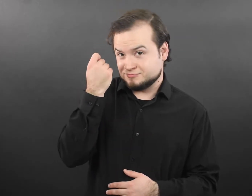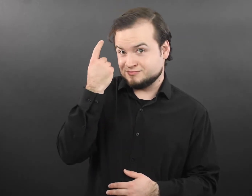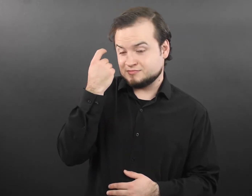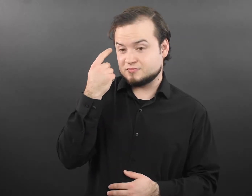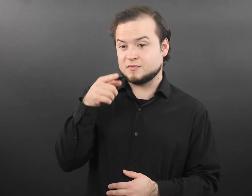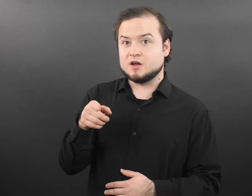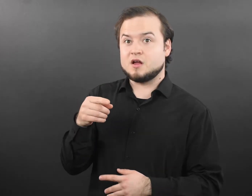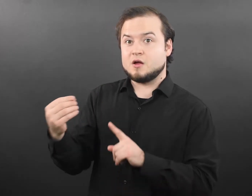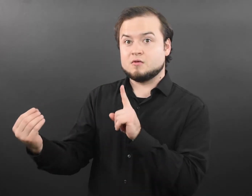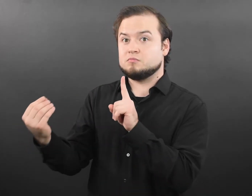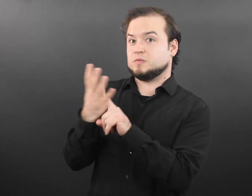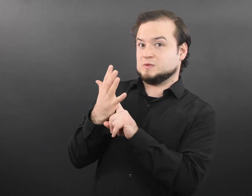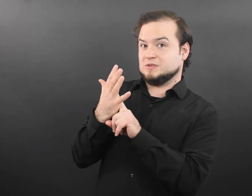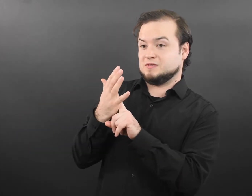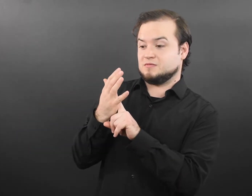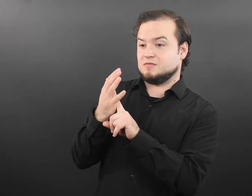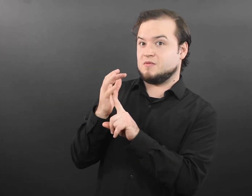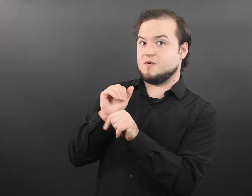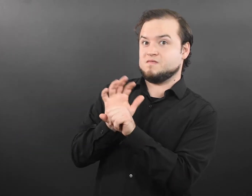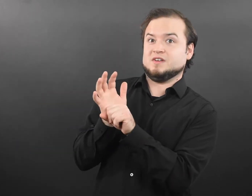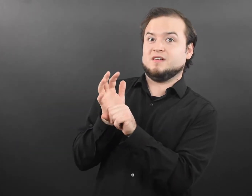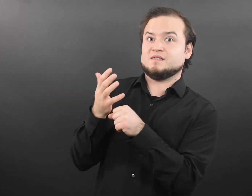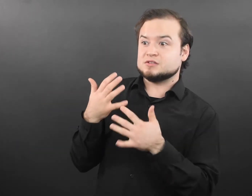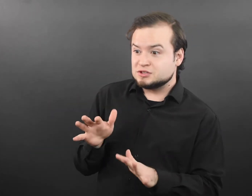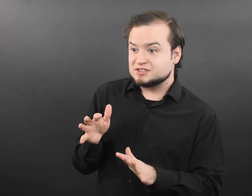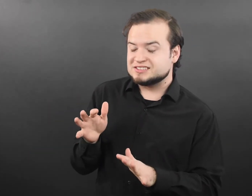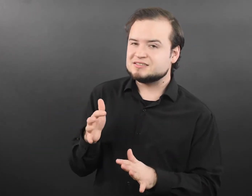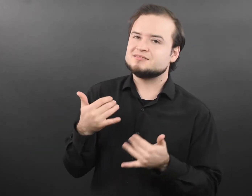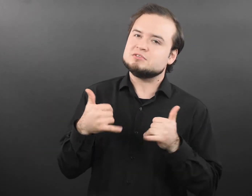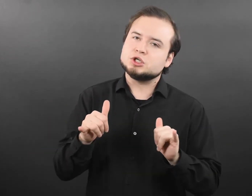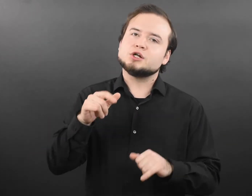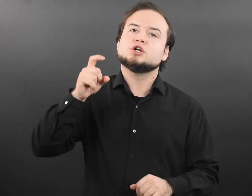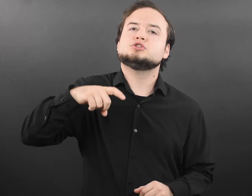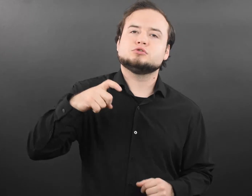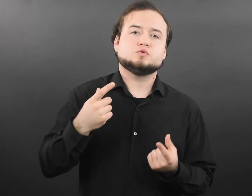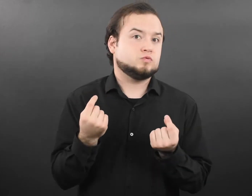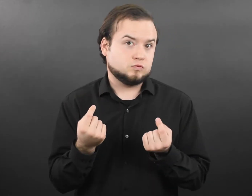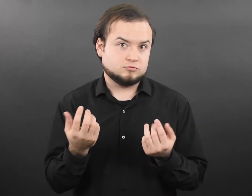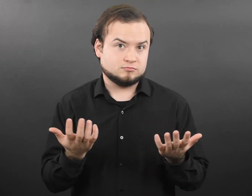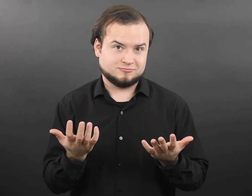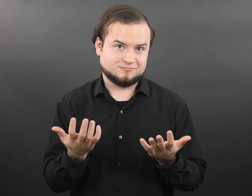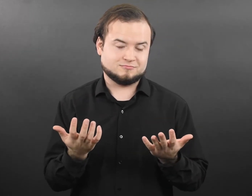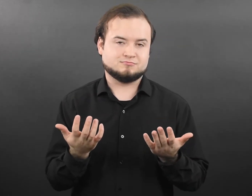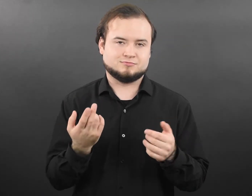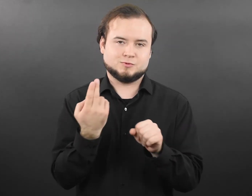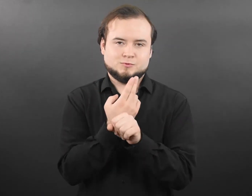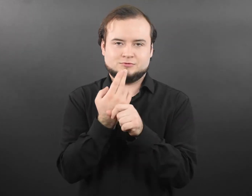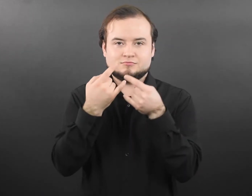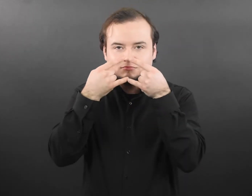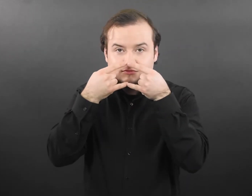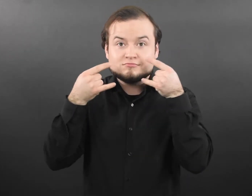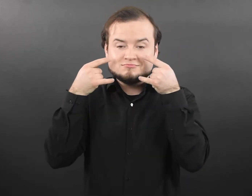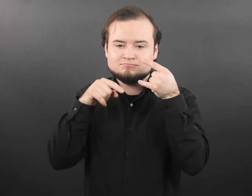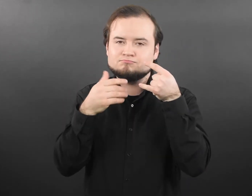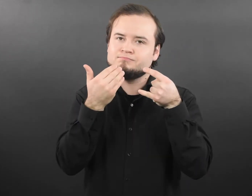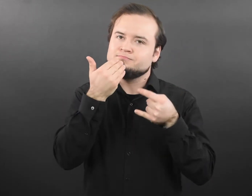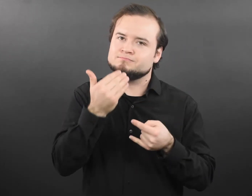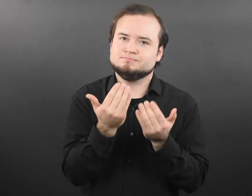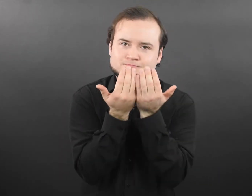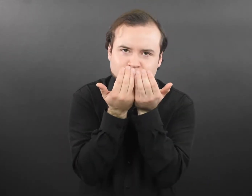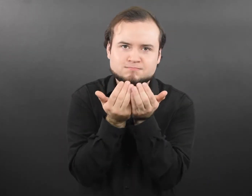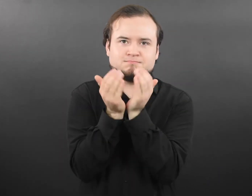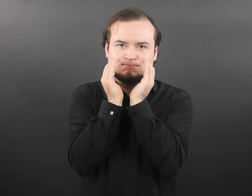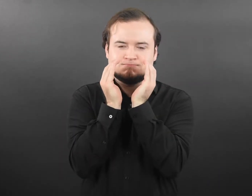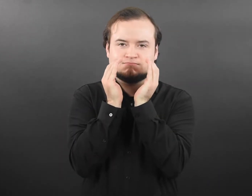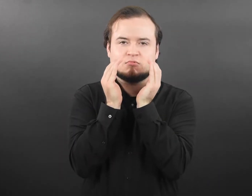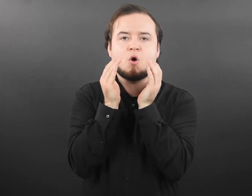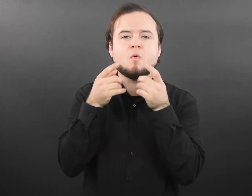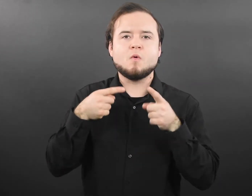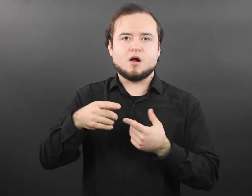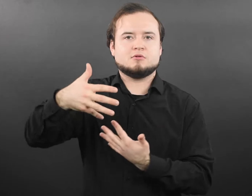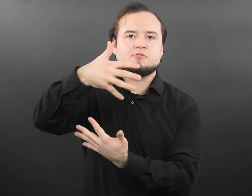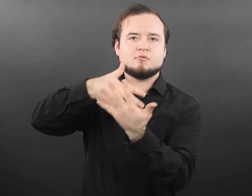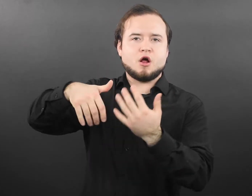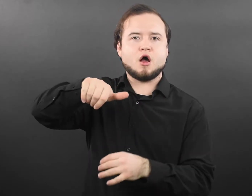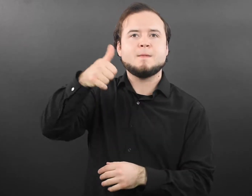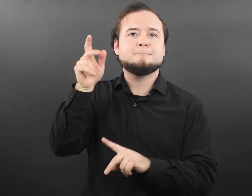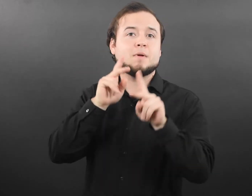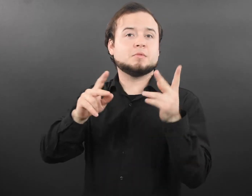After exposure to the virus, you should still • Wear a well-fitting mask around others